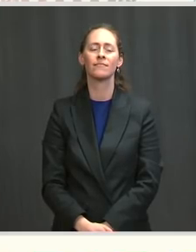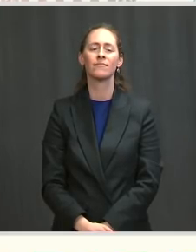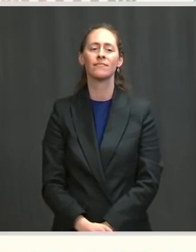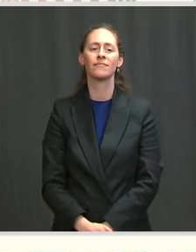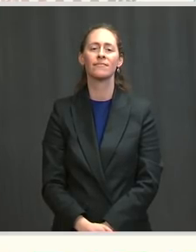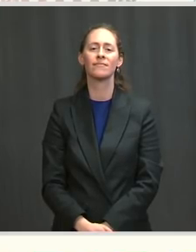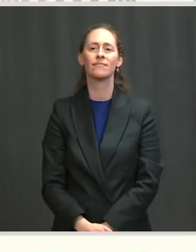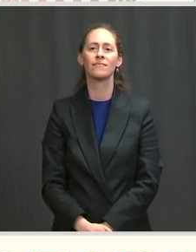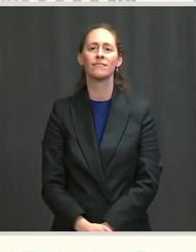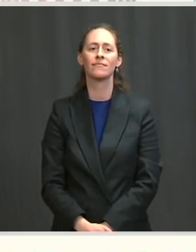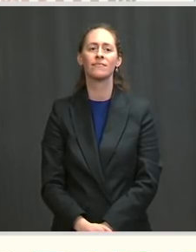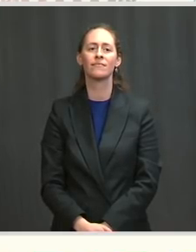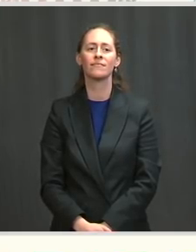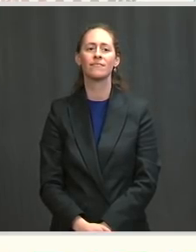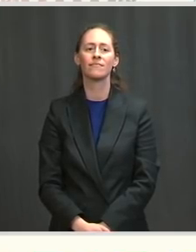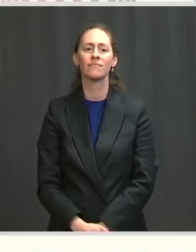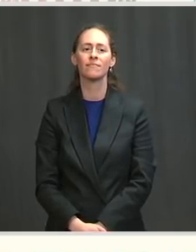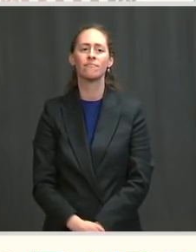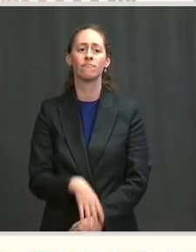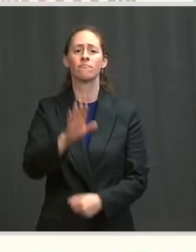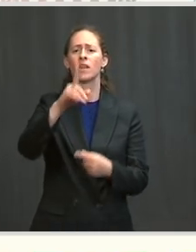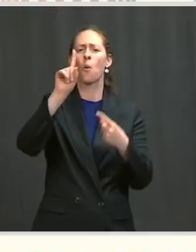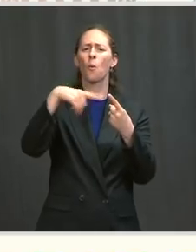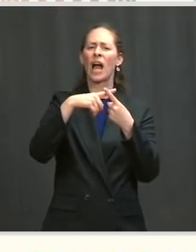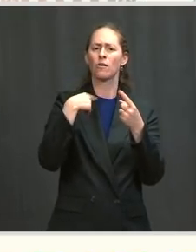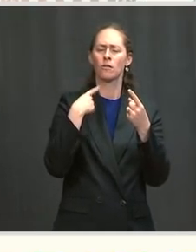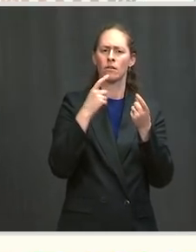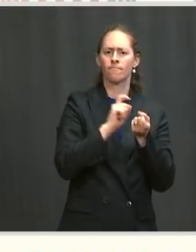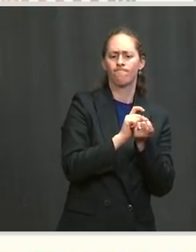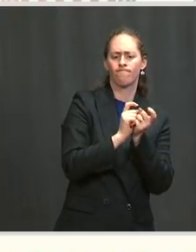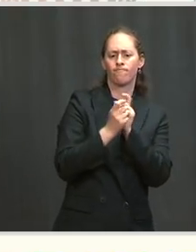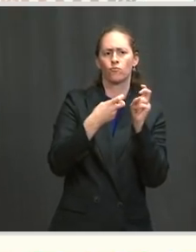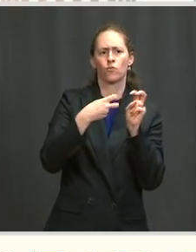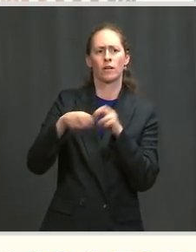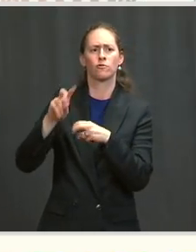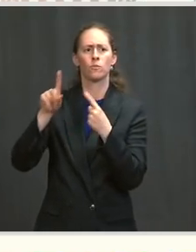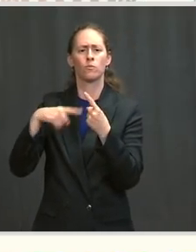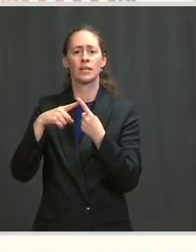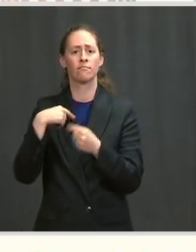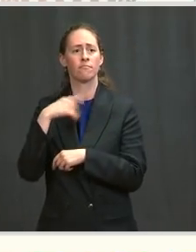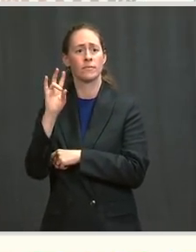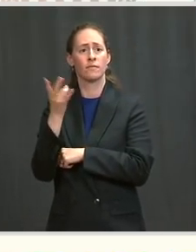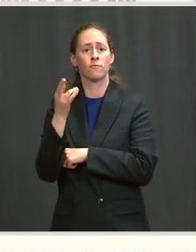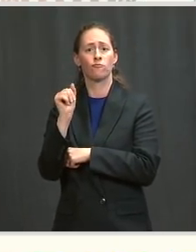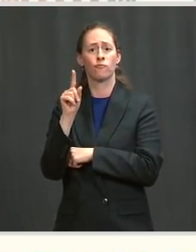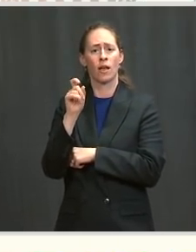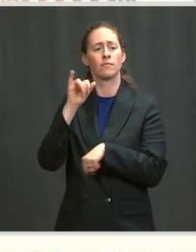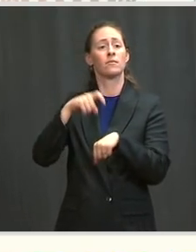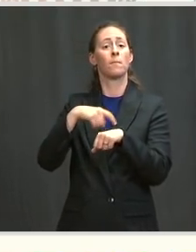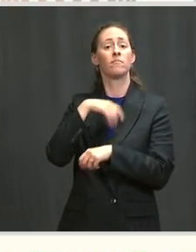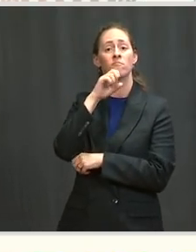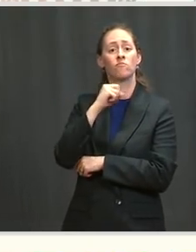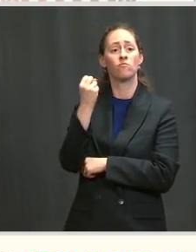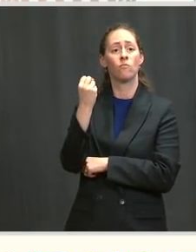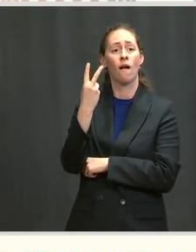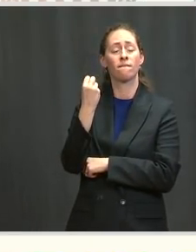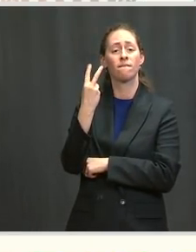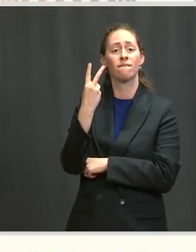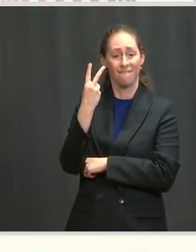I transitioned just before the seventh grade. I decided to tell my mom on my 12th birthday, yes, my birthday, because in my head I thought,